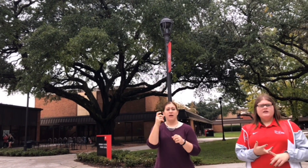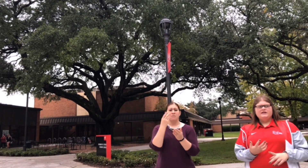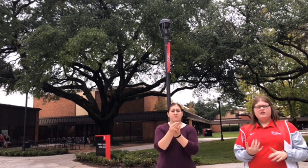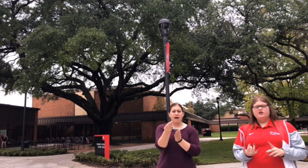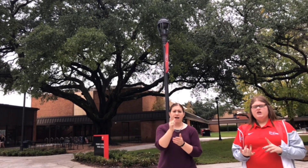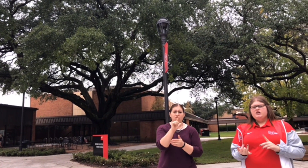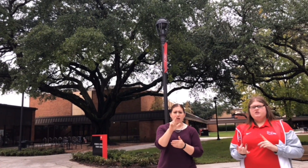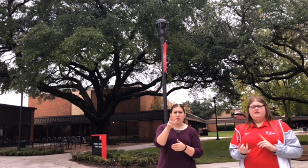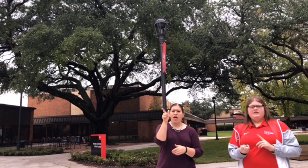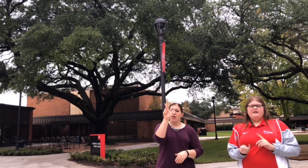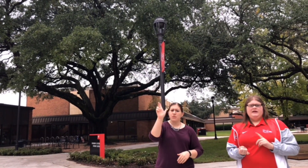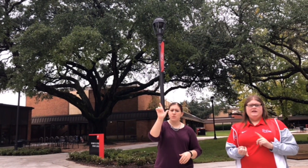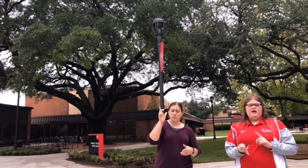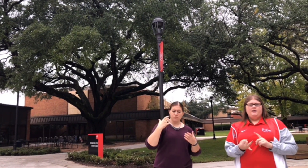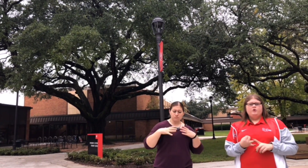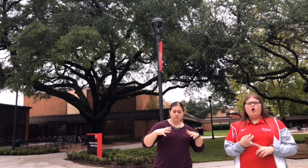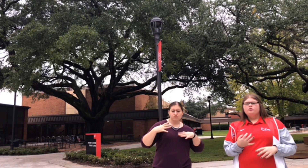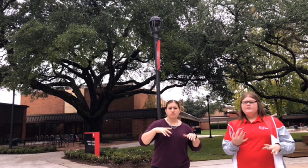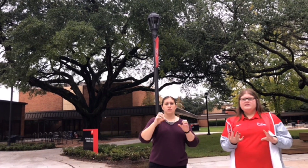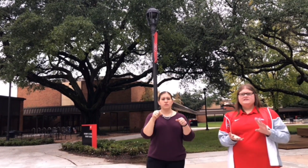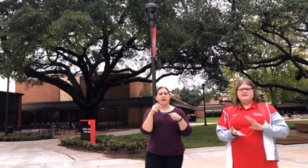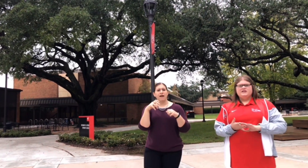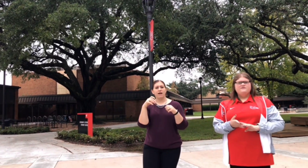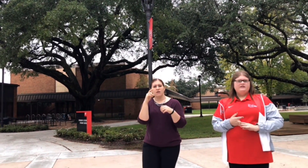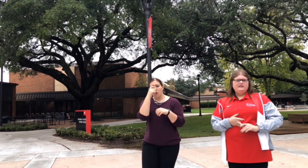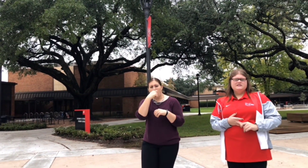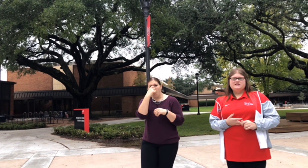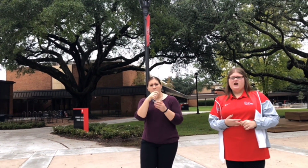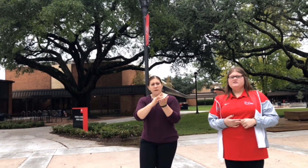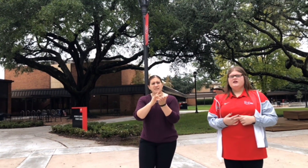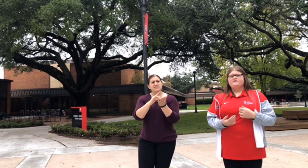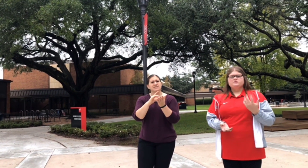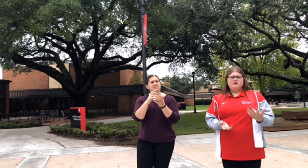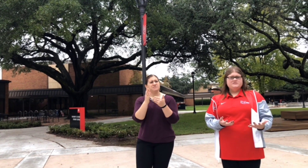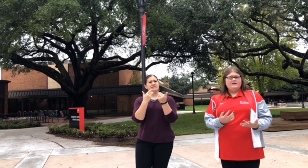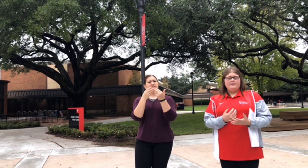gear or you can get cold medicine, convenience style merchandise as well as pick